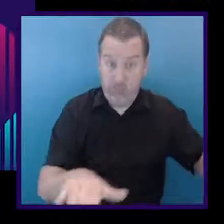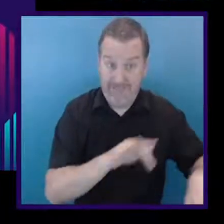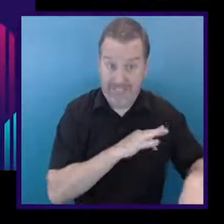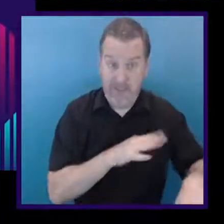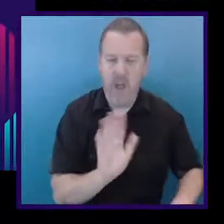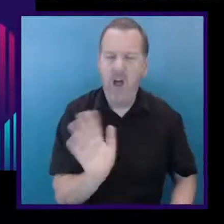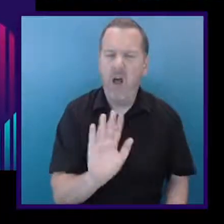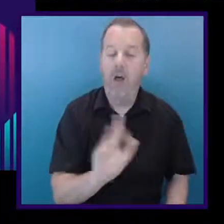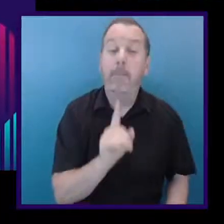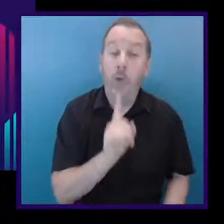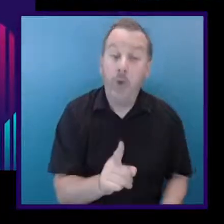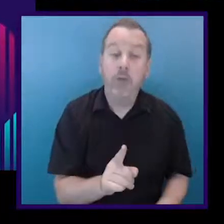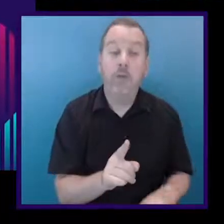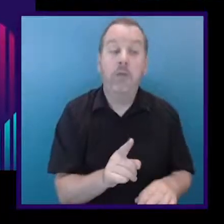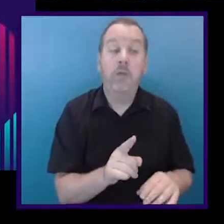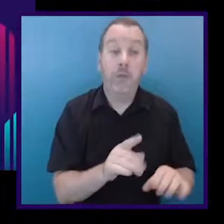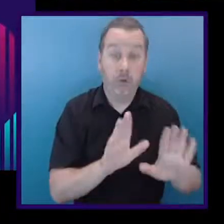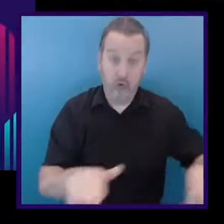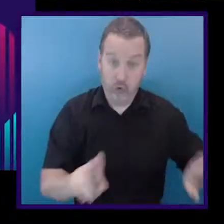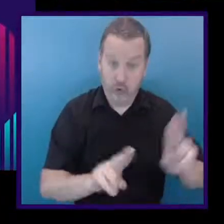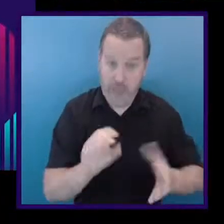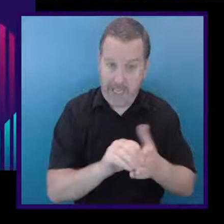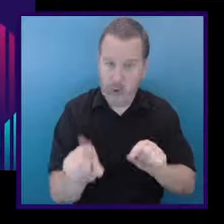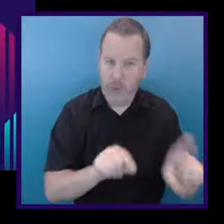option to learn a language, if they want to, and primary level, so we thought that was